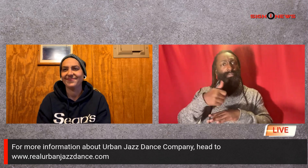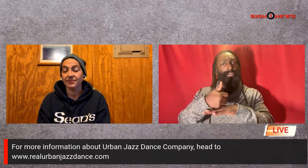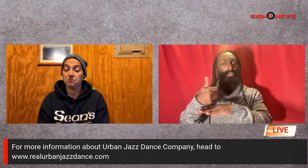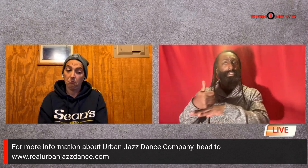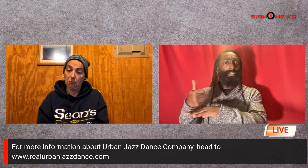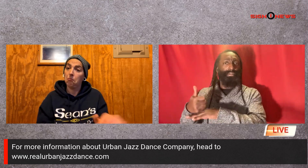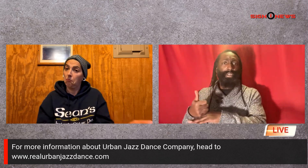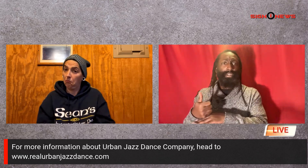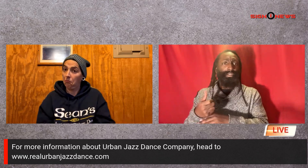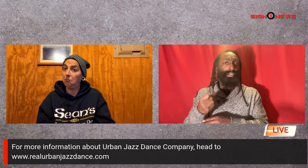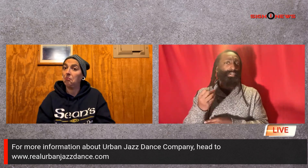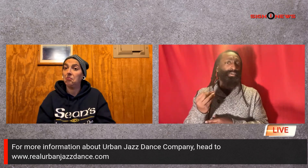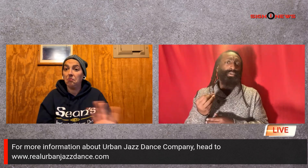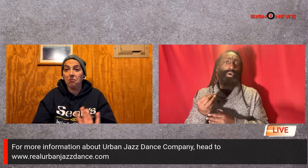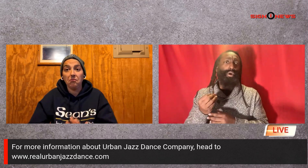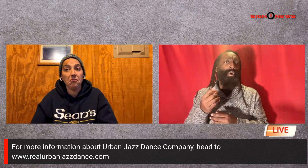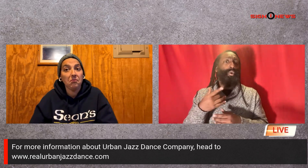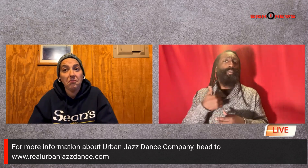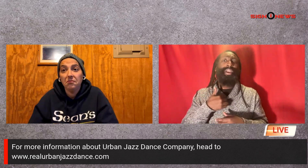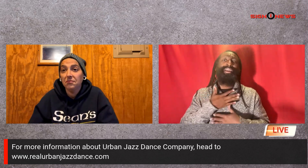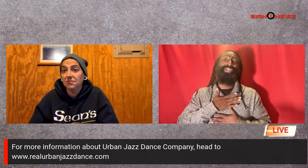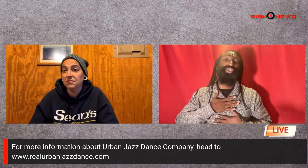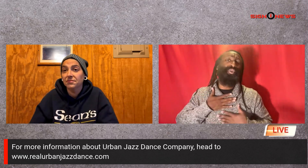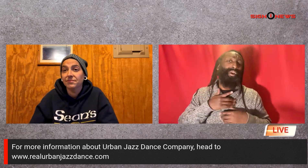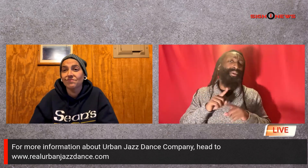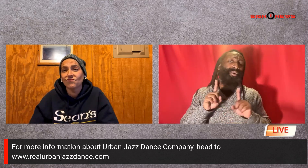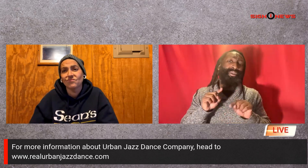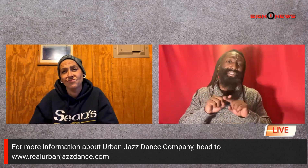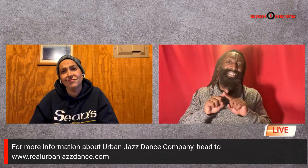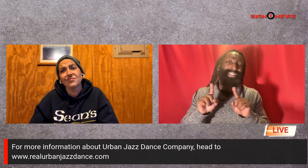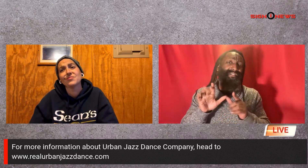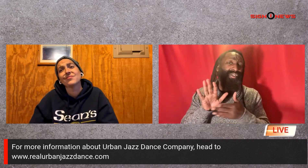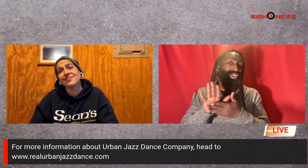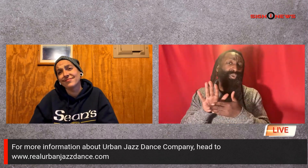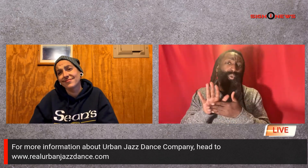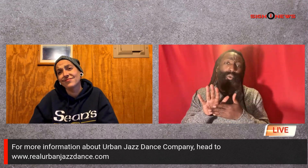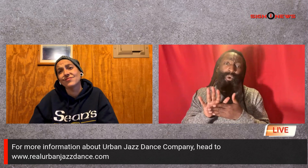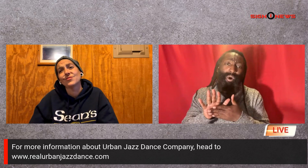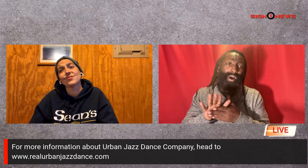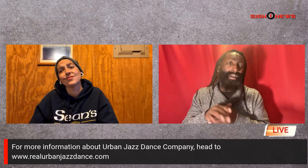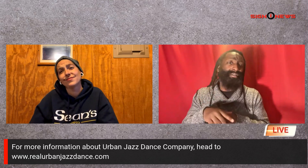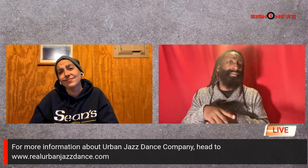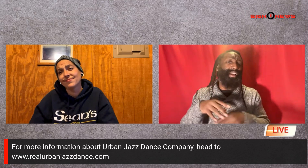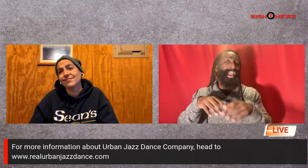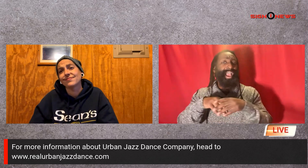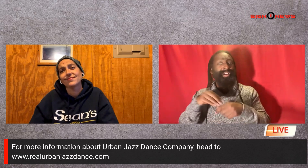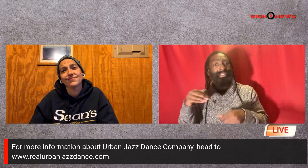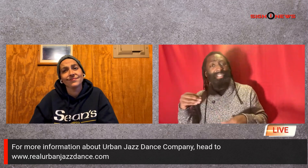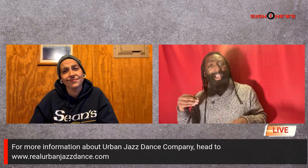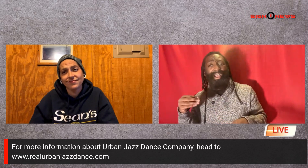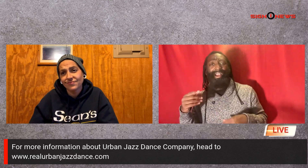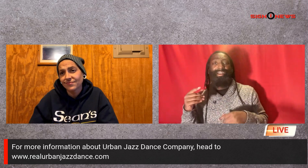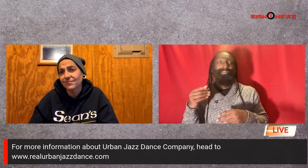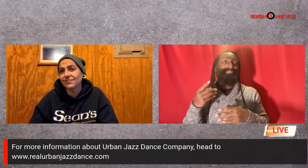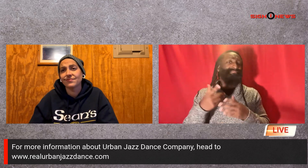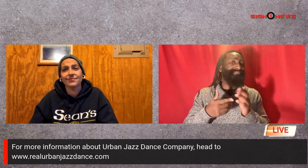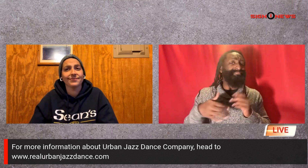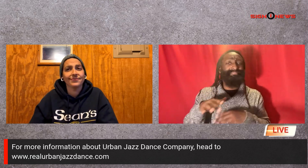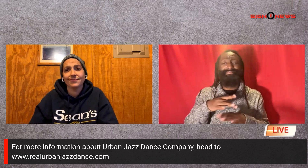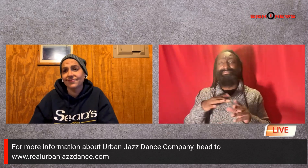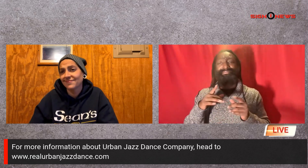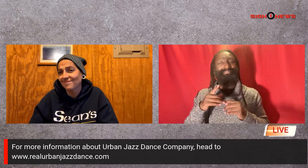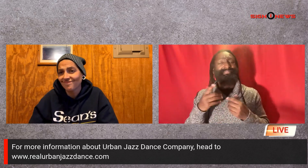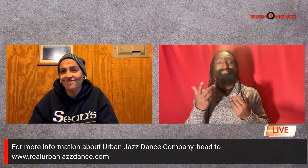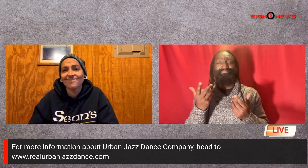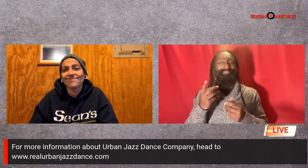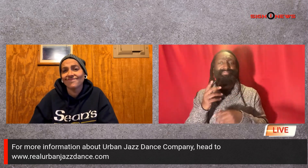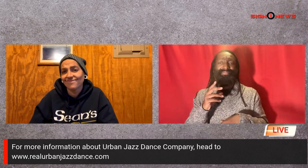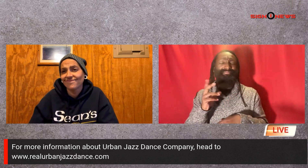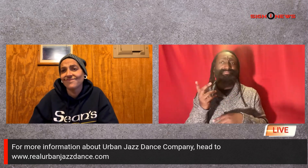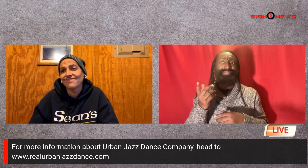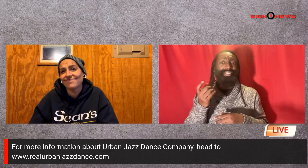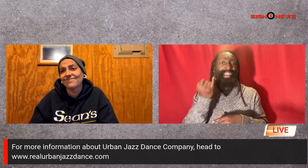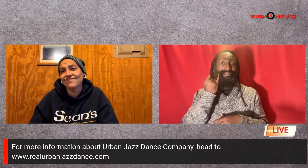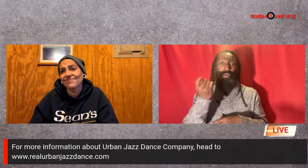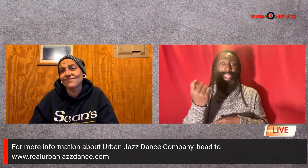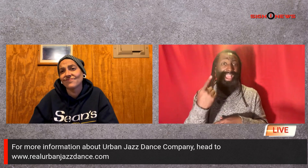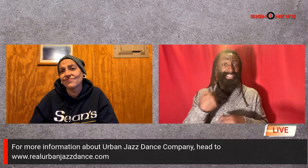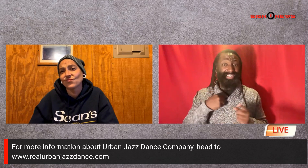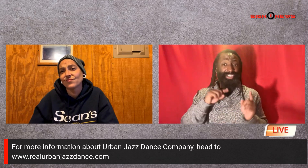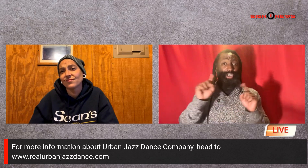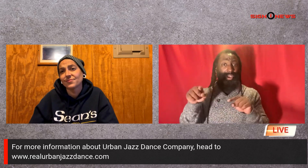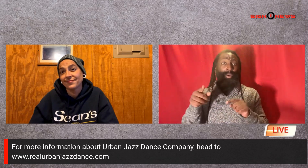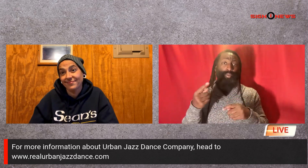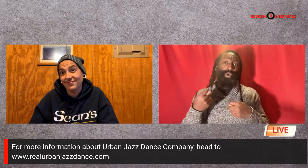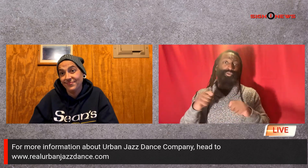up we really enjoy going to different schools being out in the community if you ask us to